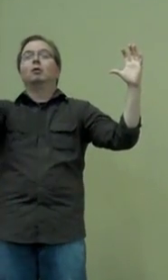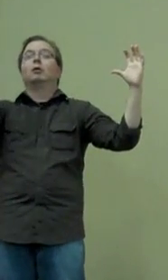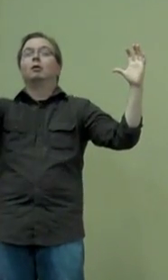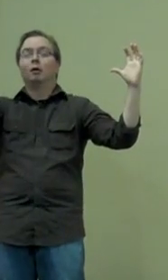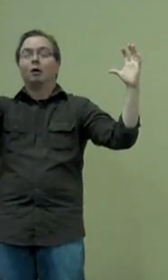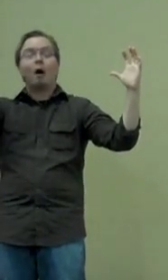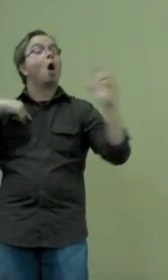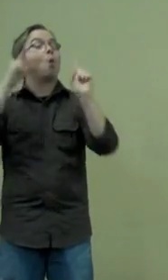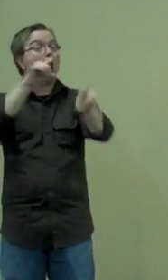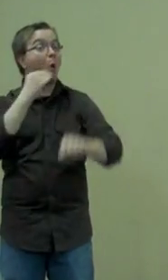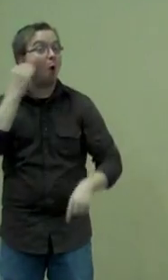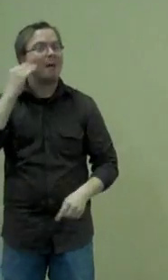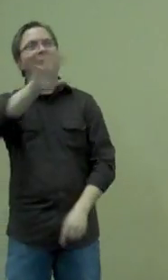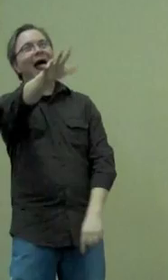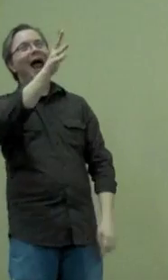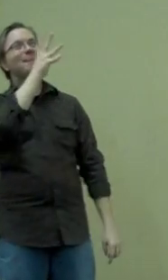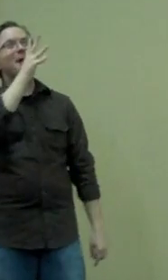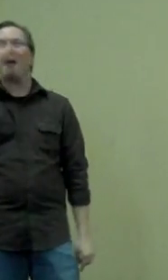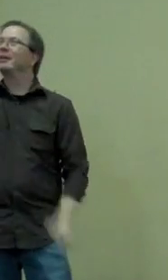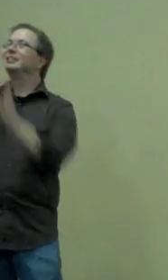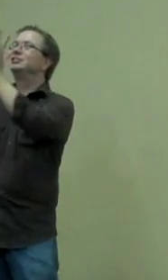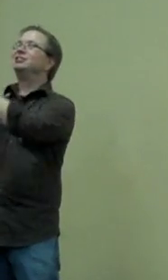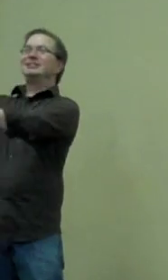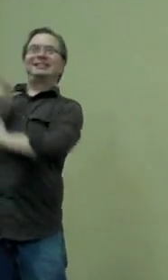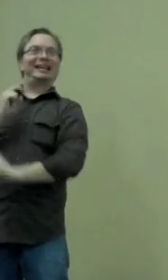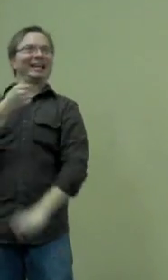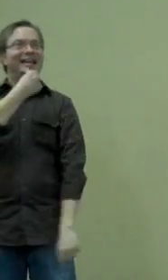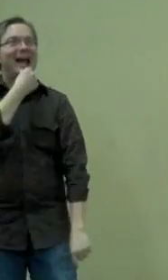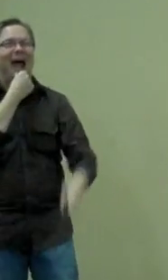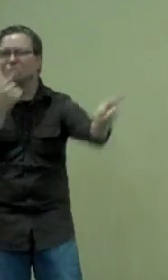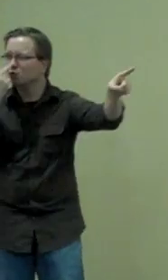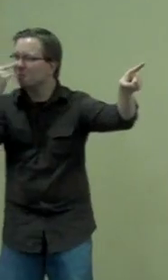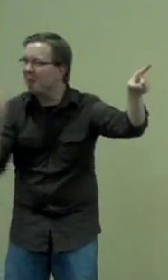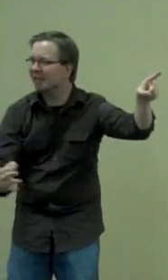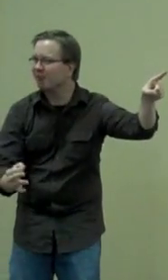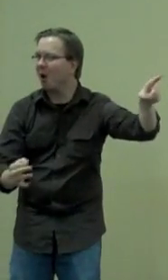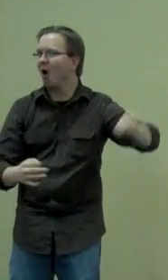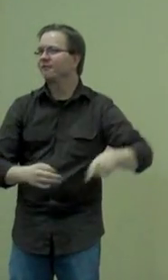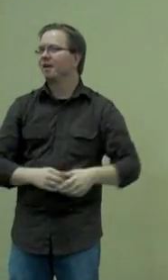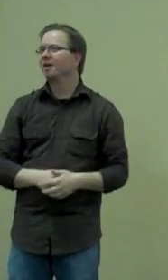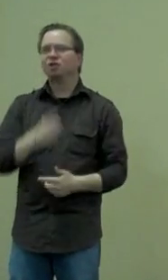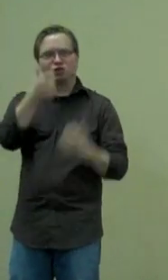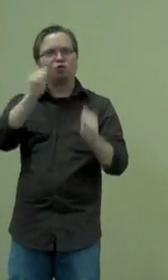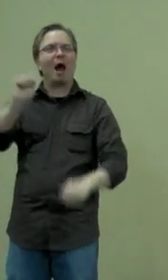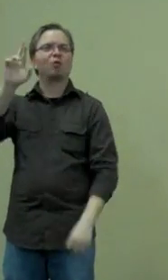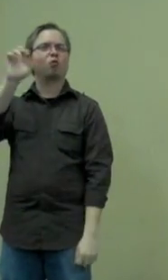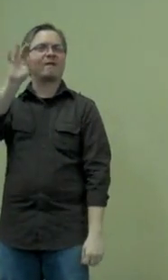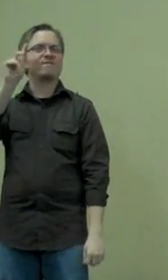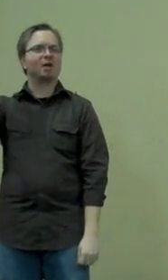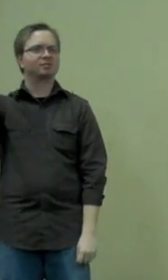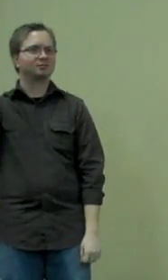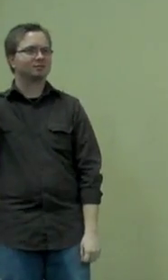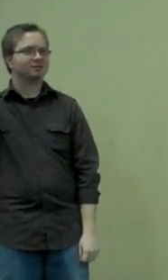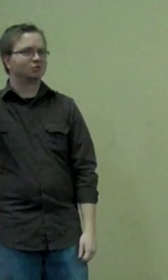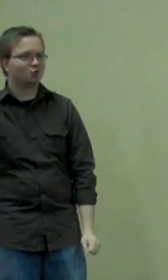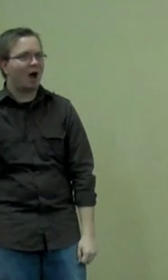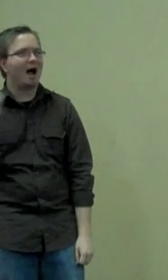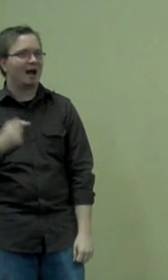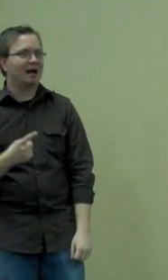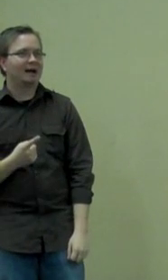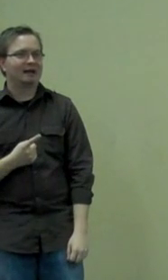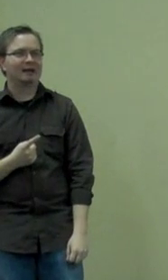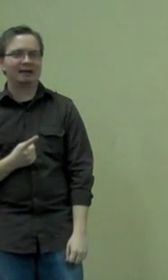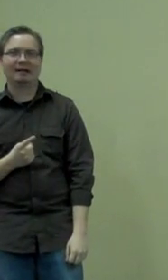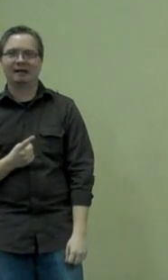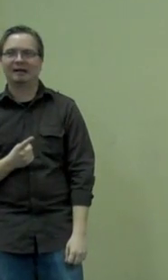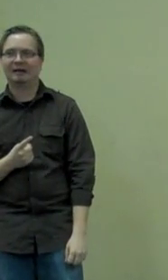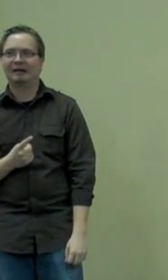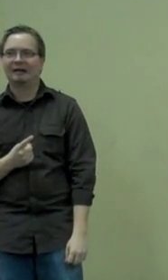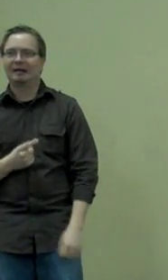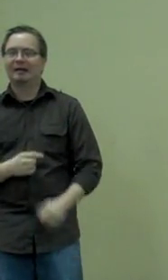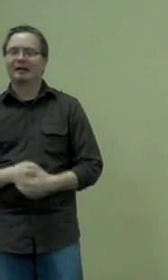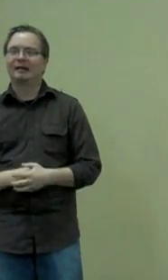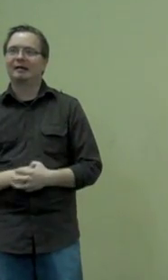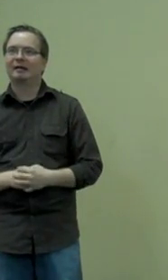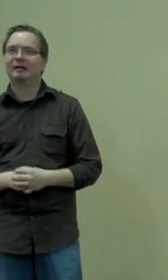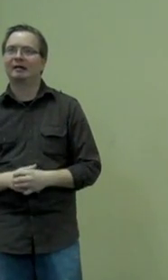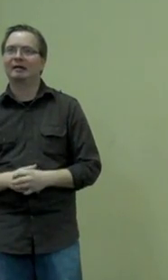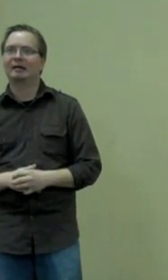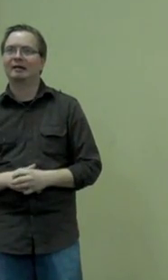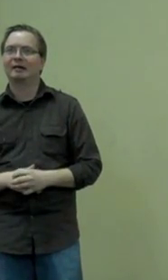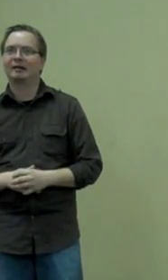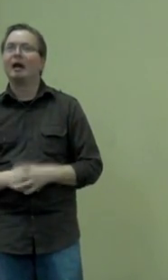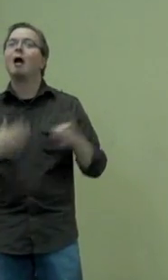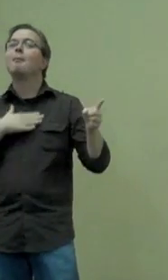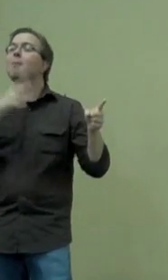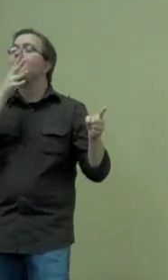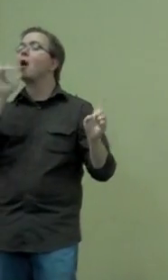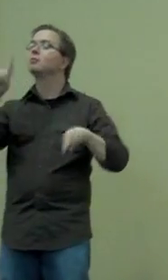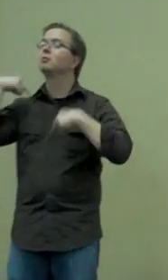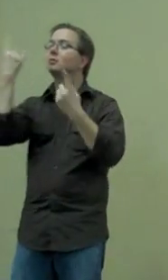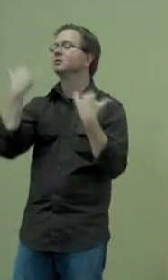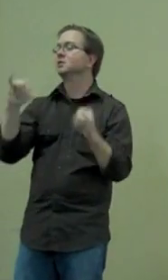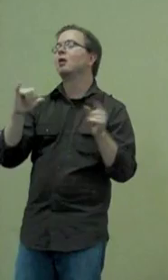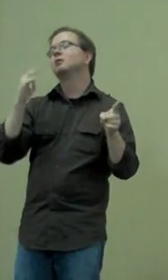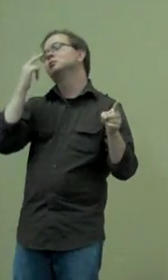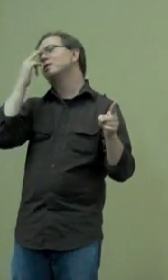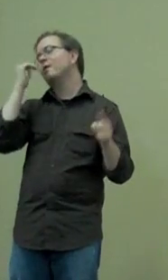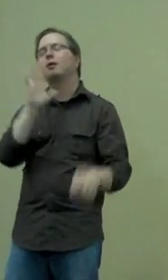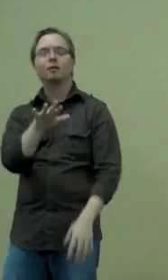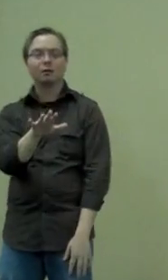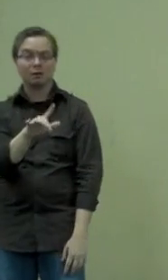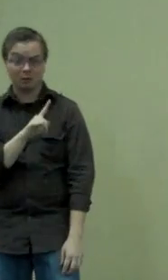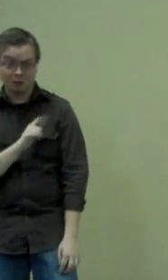'OK good. I need you to try to cast the homosexual demons out of his body.'